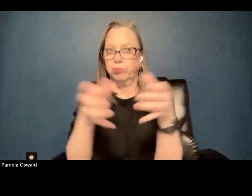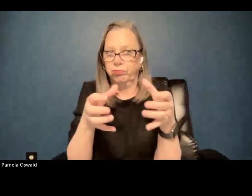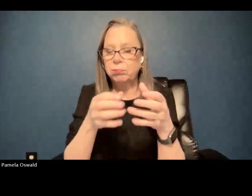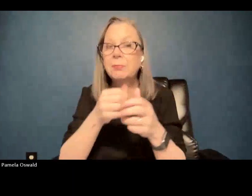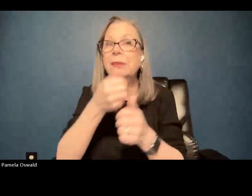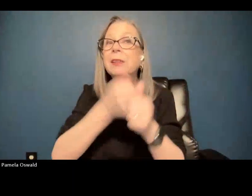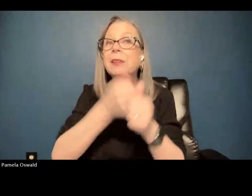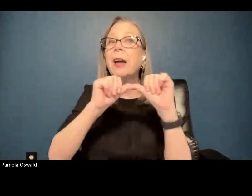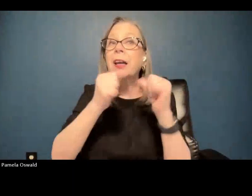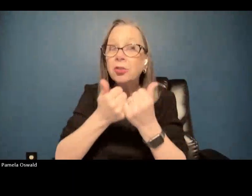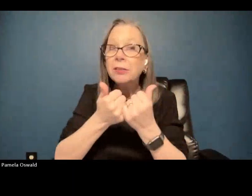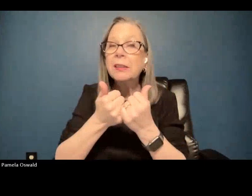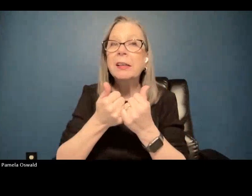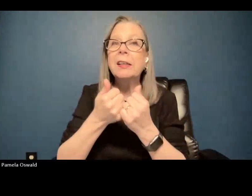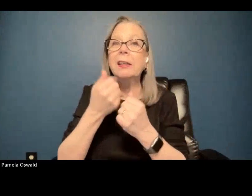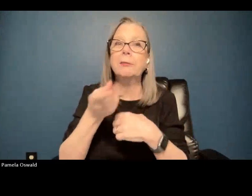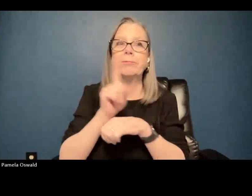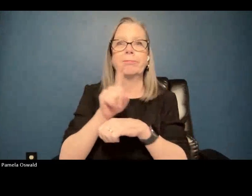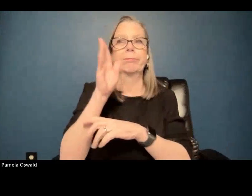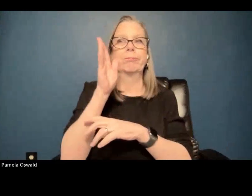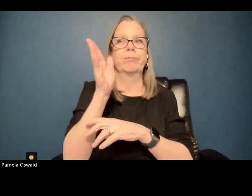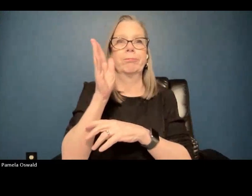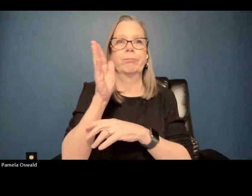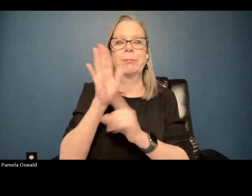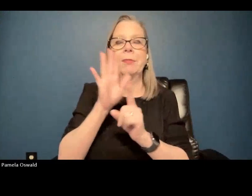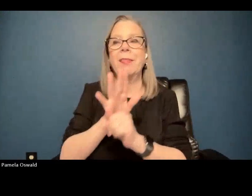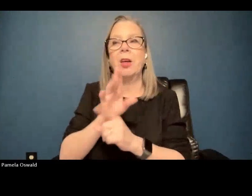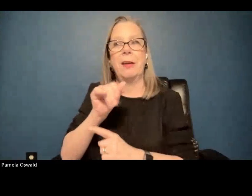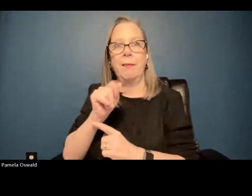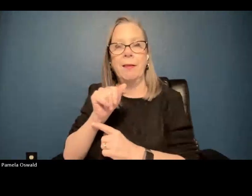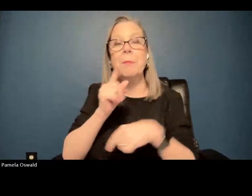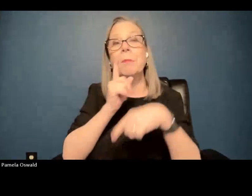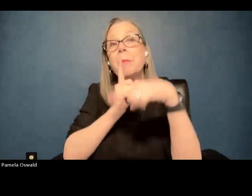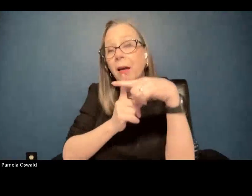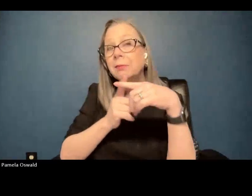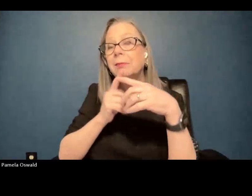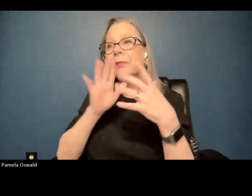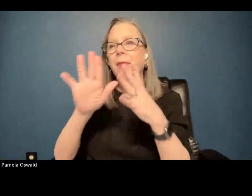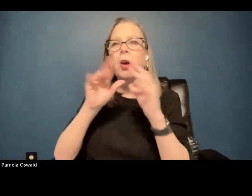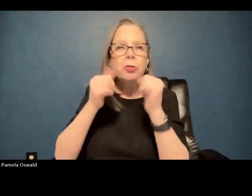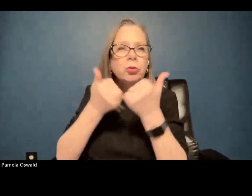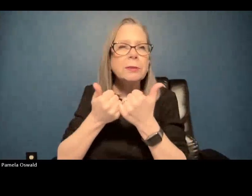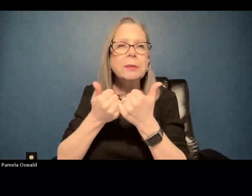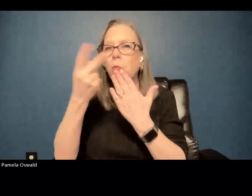but also the agency and the programs and services that they offer so that we could